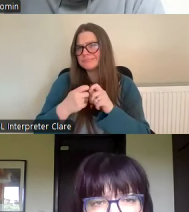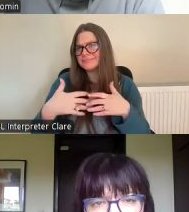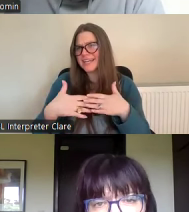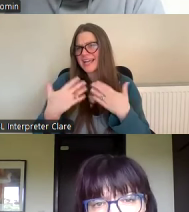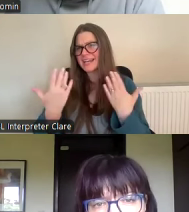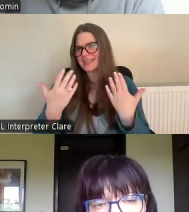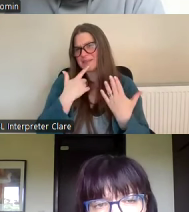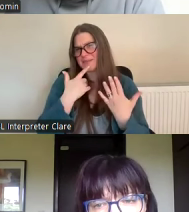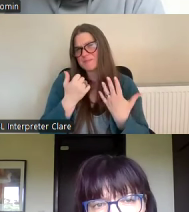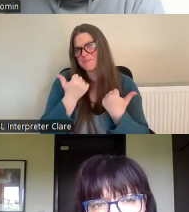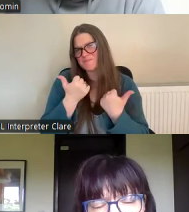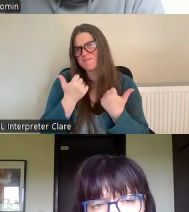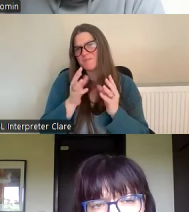and what other things that we can do to improve.